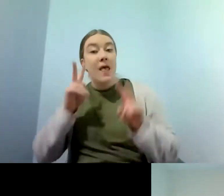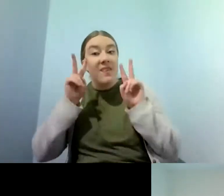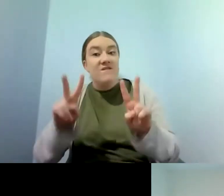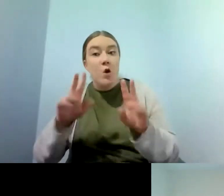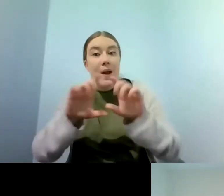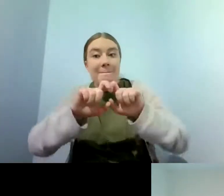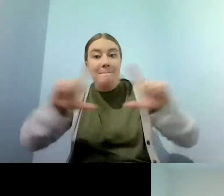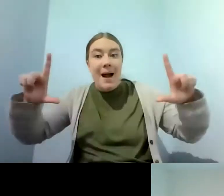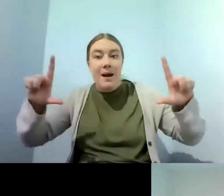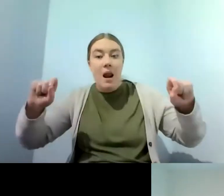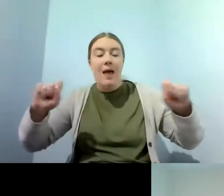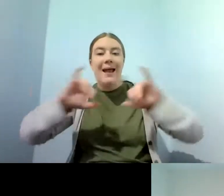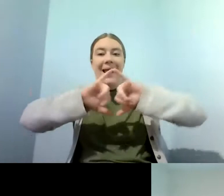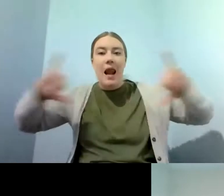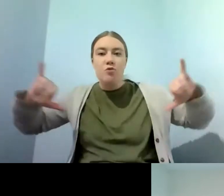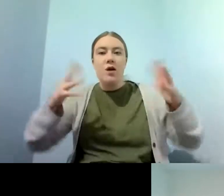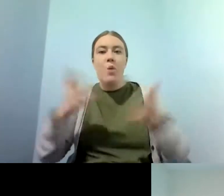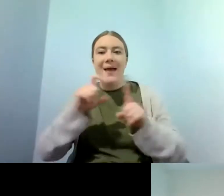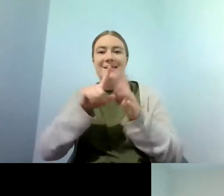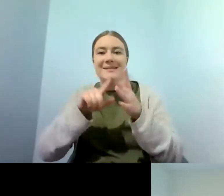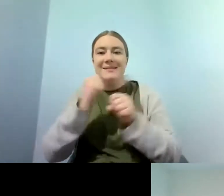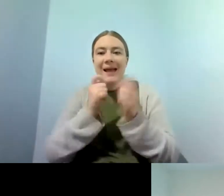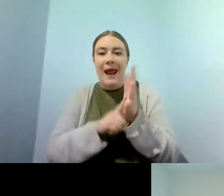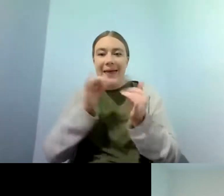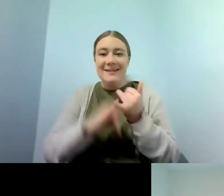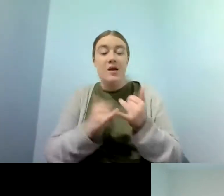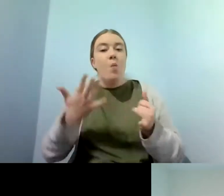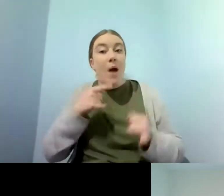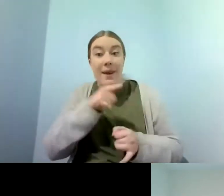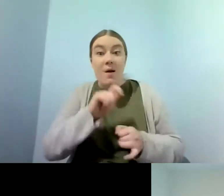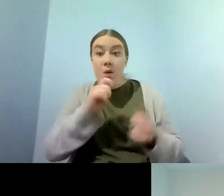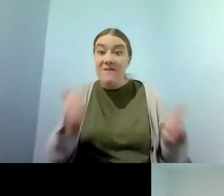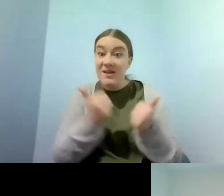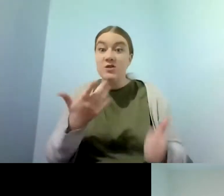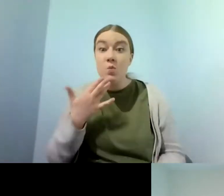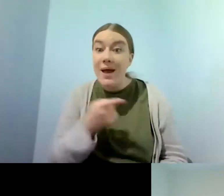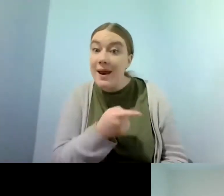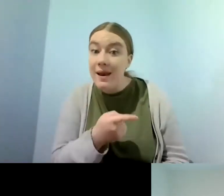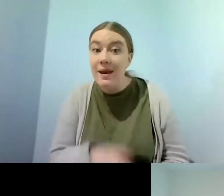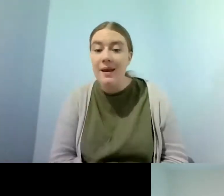it's the viewing gallery at diglis when that will be finished did you want me to